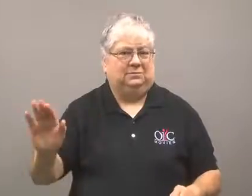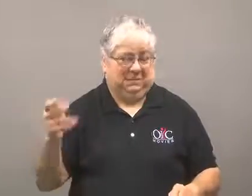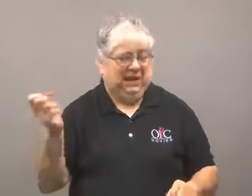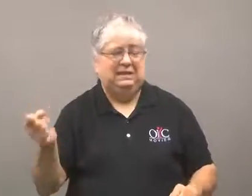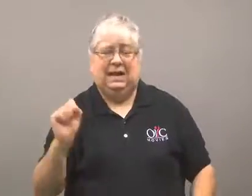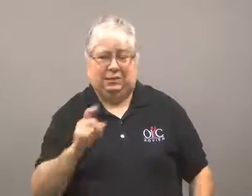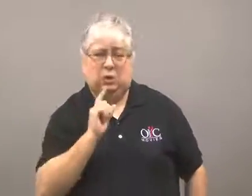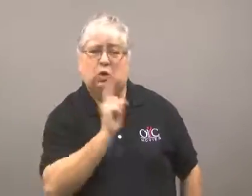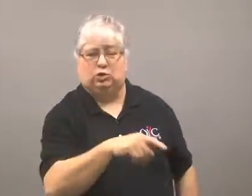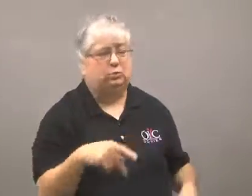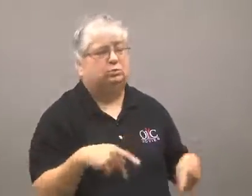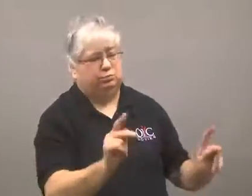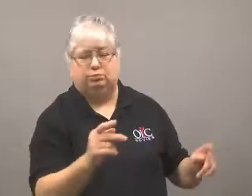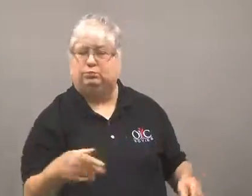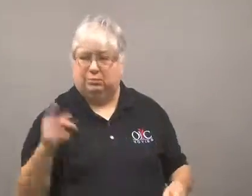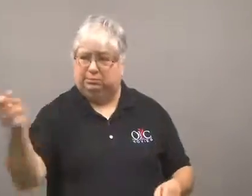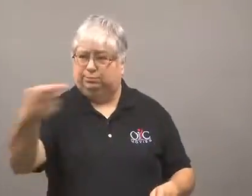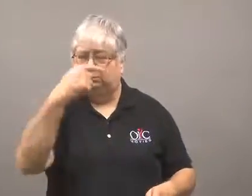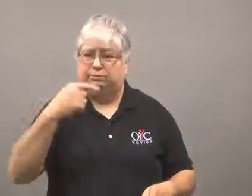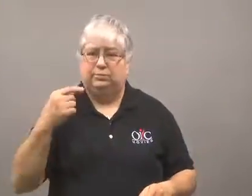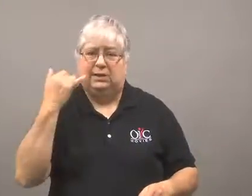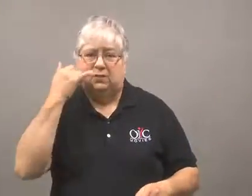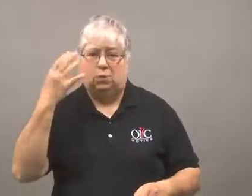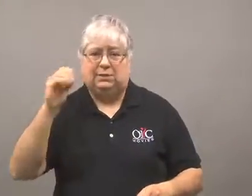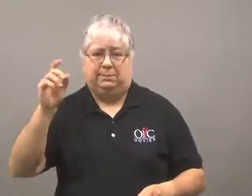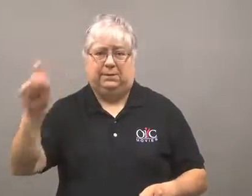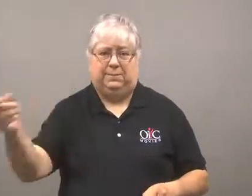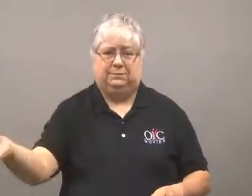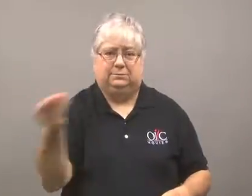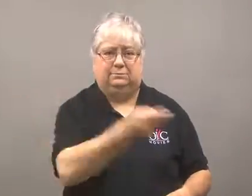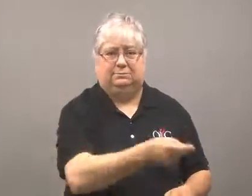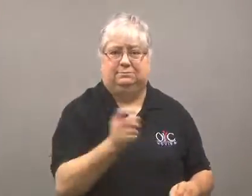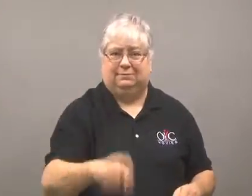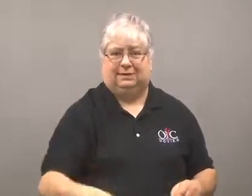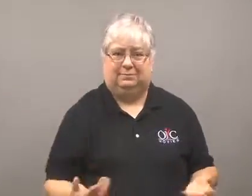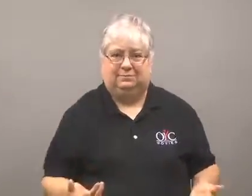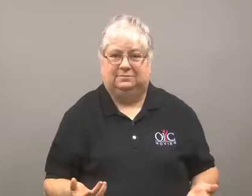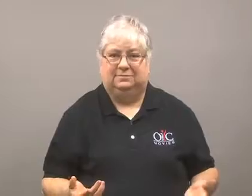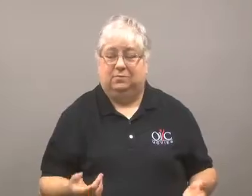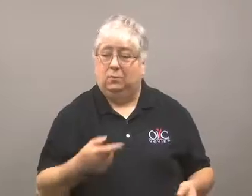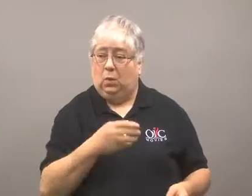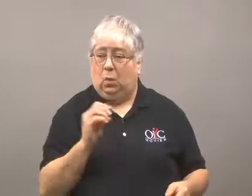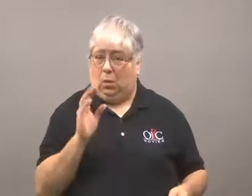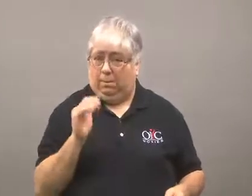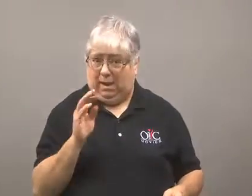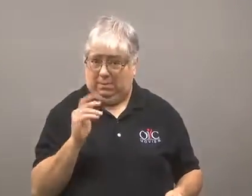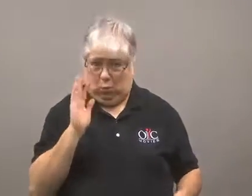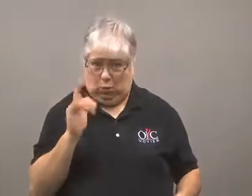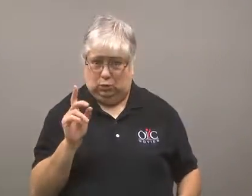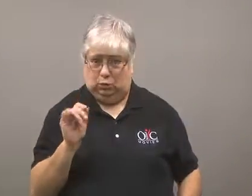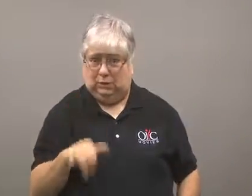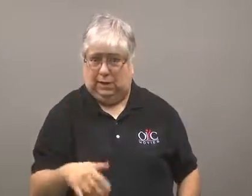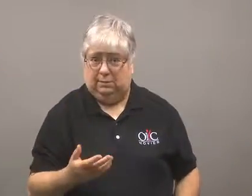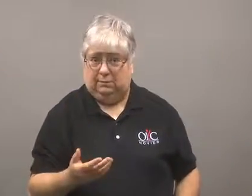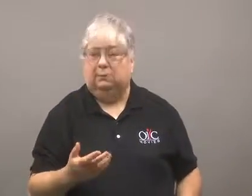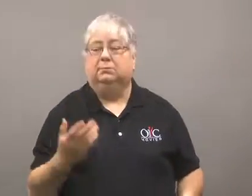It could issue orders for the phone companies to turn over records. Will Obama do that?